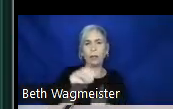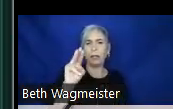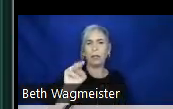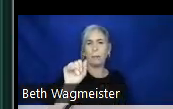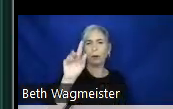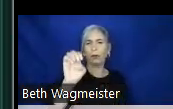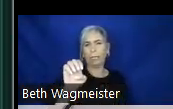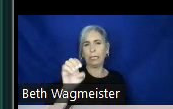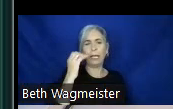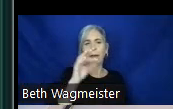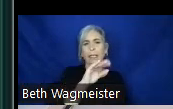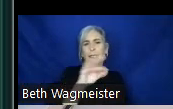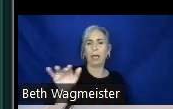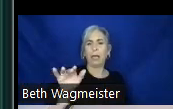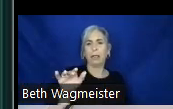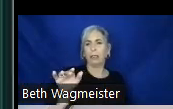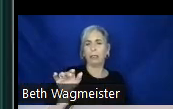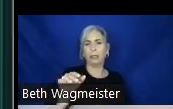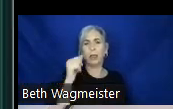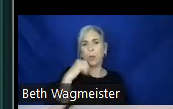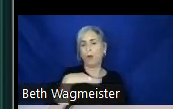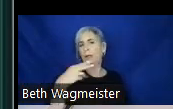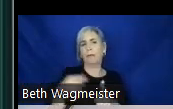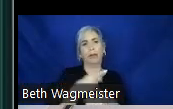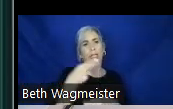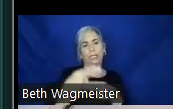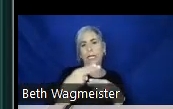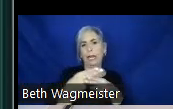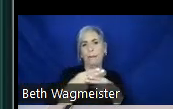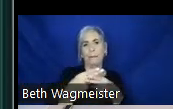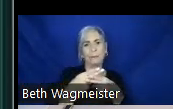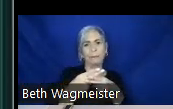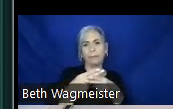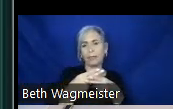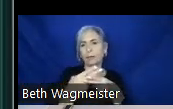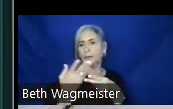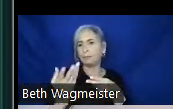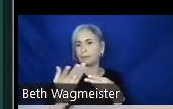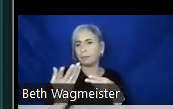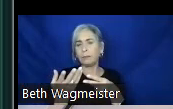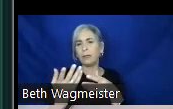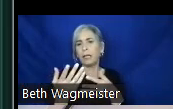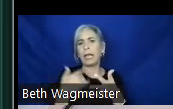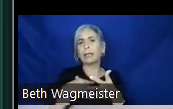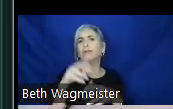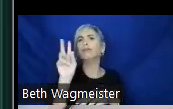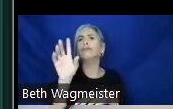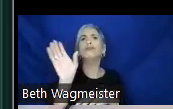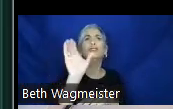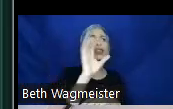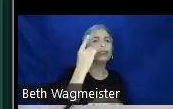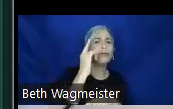If I spell the first name as in the property, I can query for something like yeah,